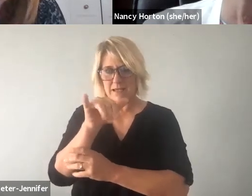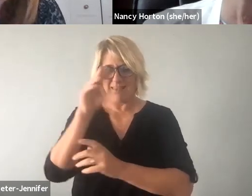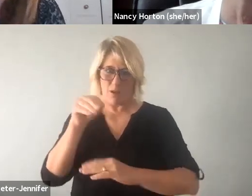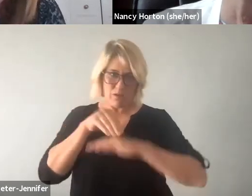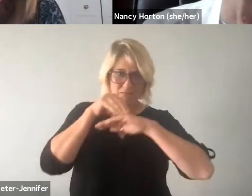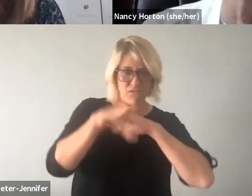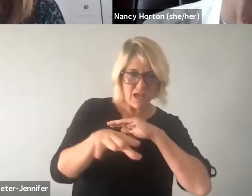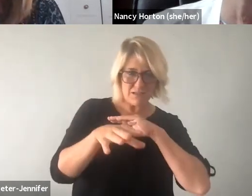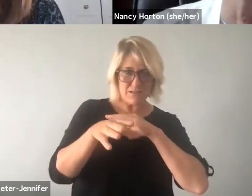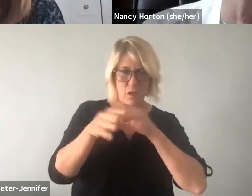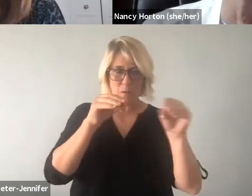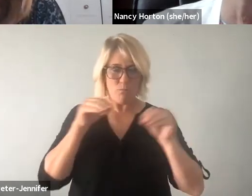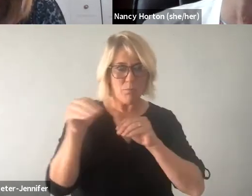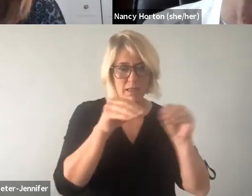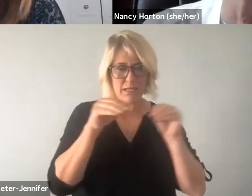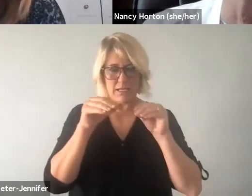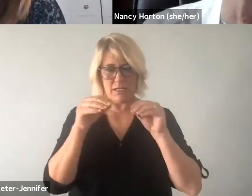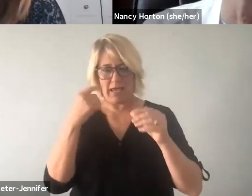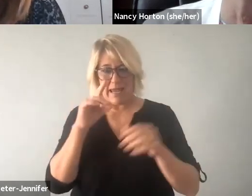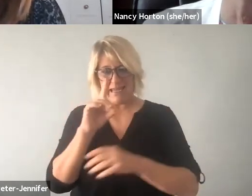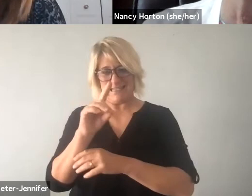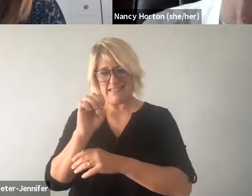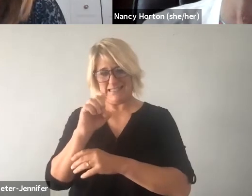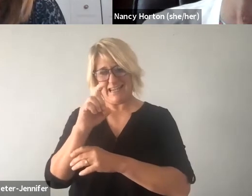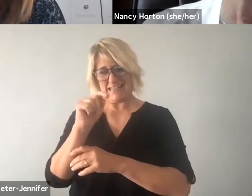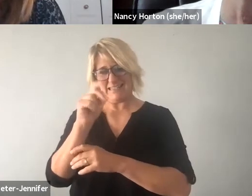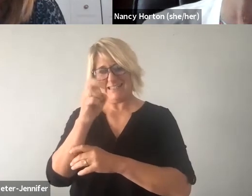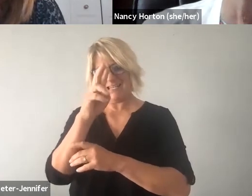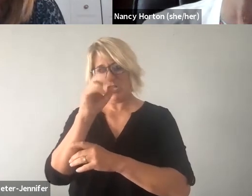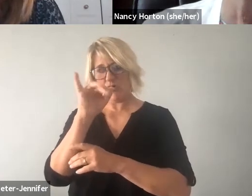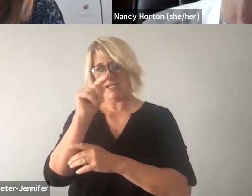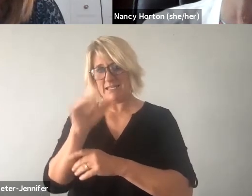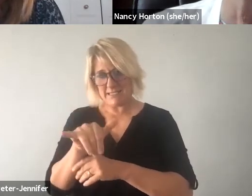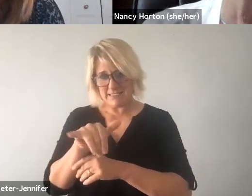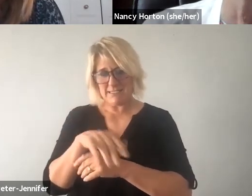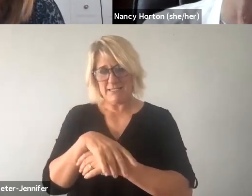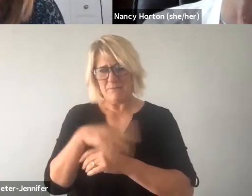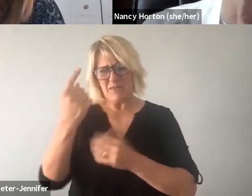have to make sure that there is commune case and you have to look at